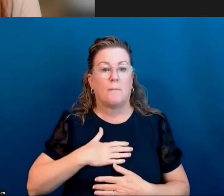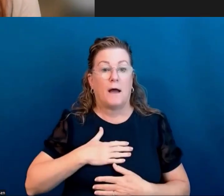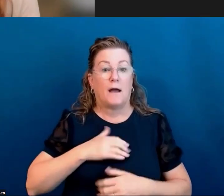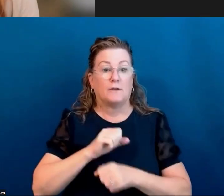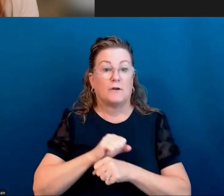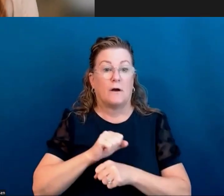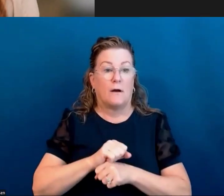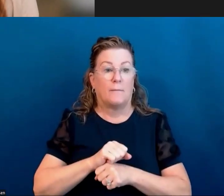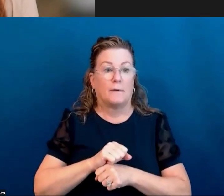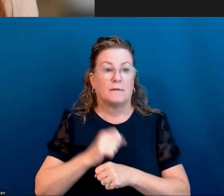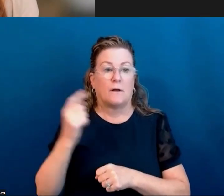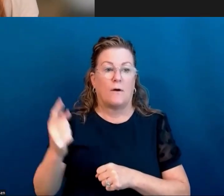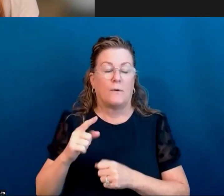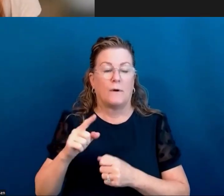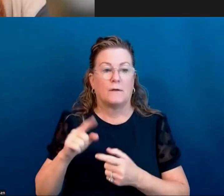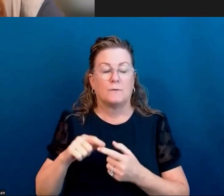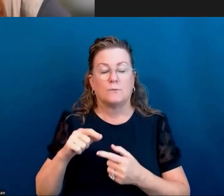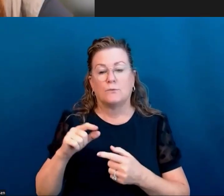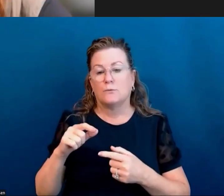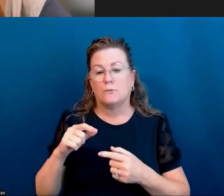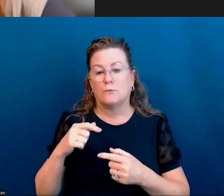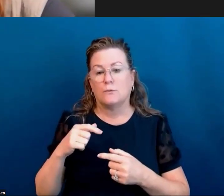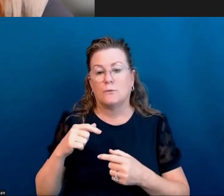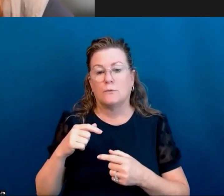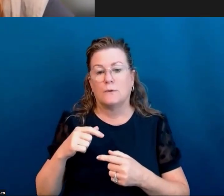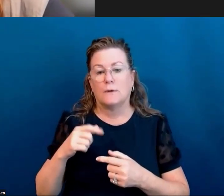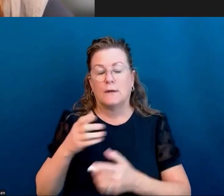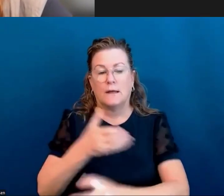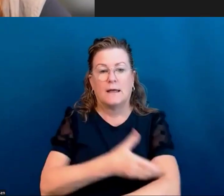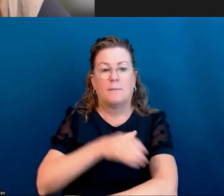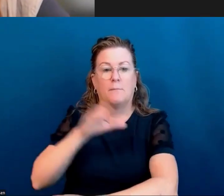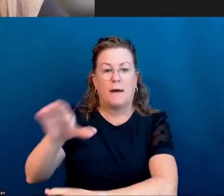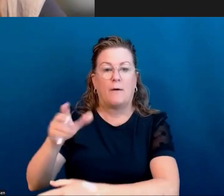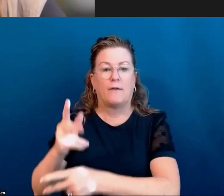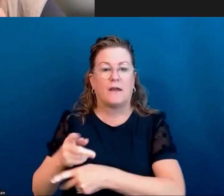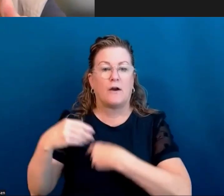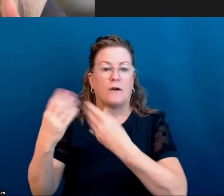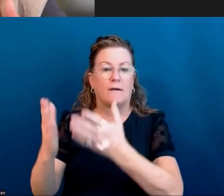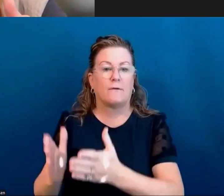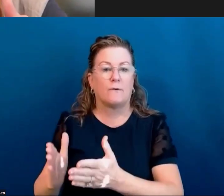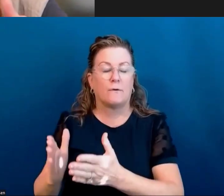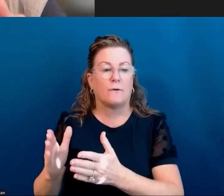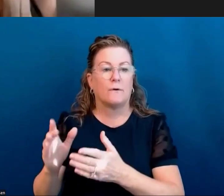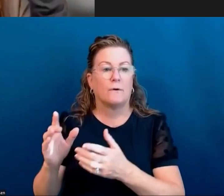feel like, is always to just empower the caregiver to that